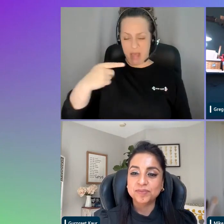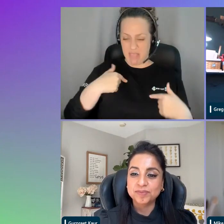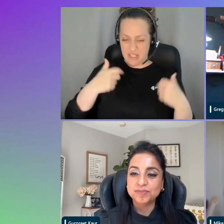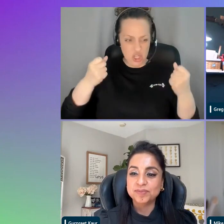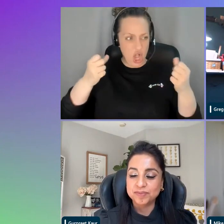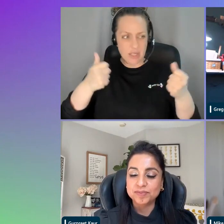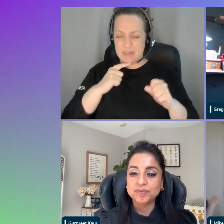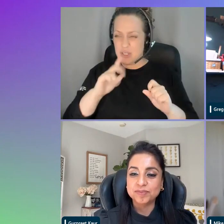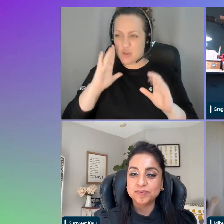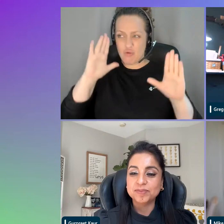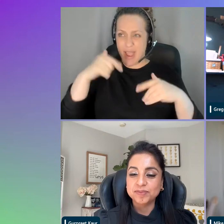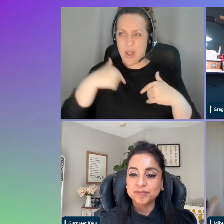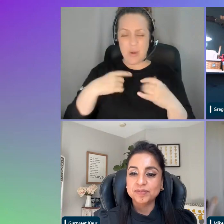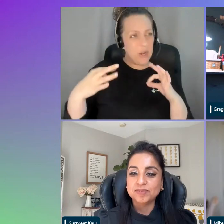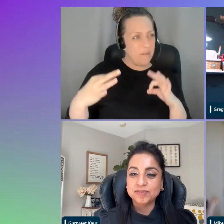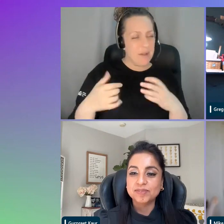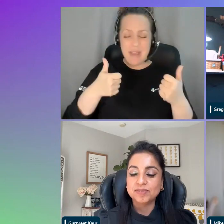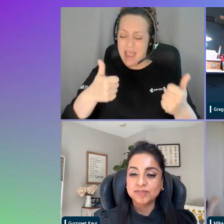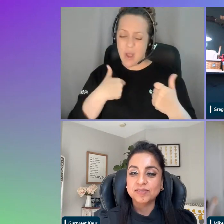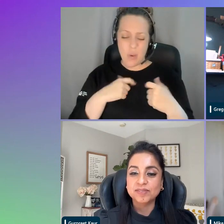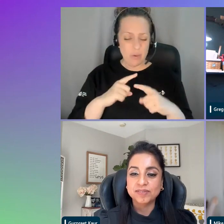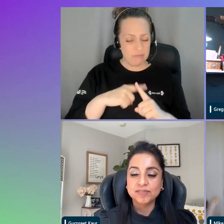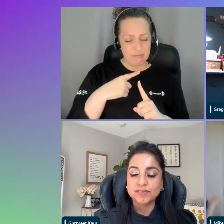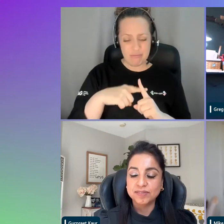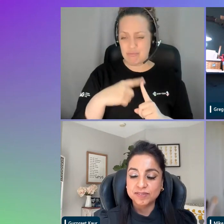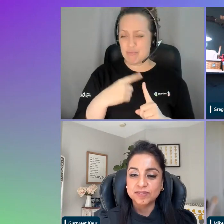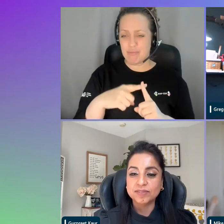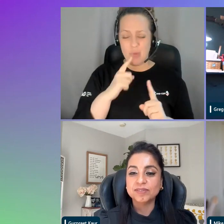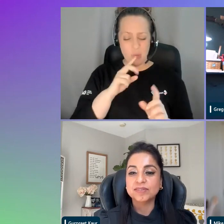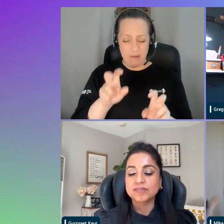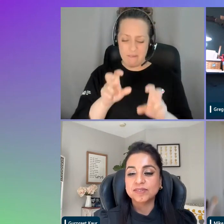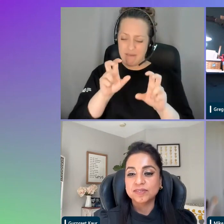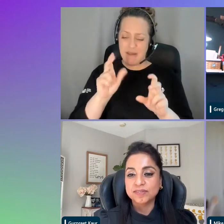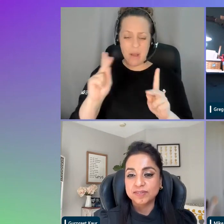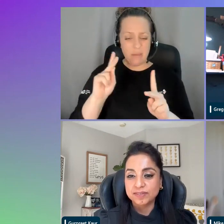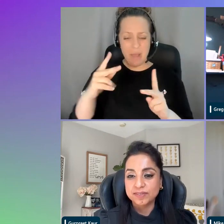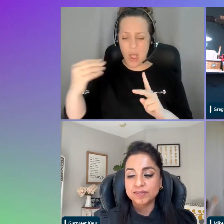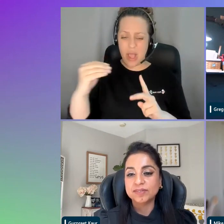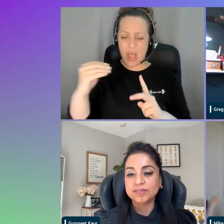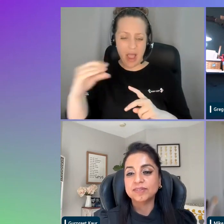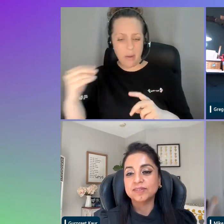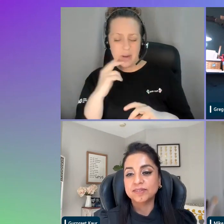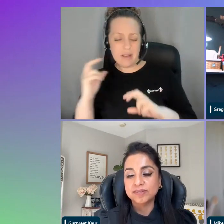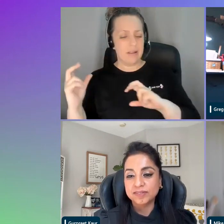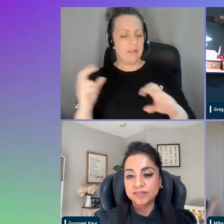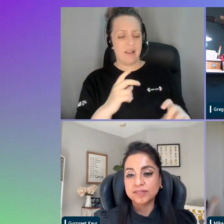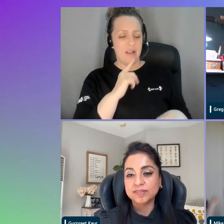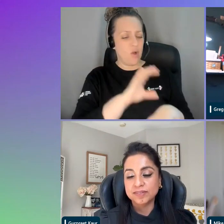like, this is awesome, I love this, this is great. We're getting good feedback. We obviously, you know, invested ourselves in people outside the company to help, uh, console and